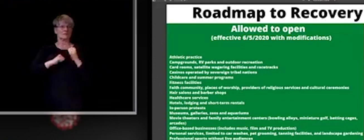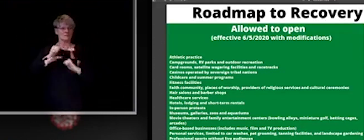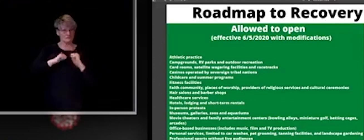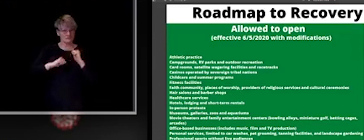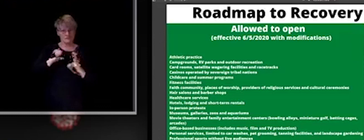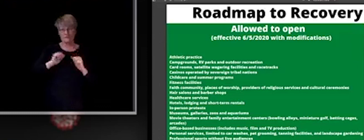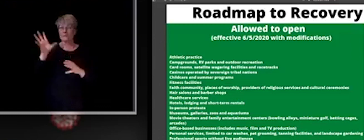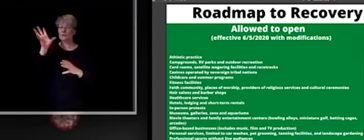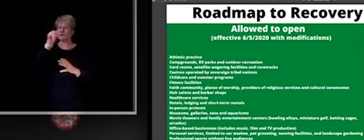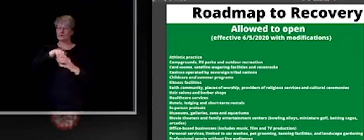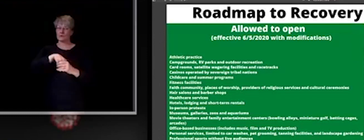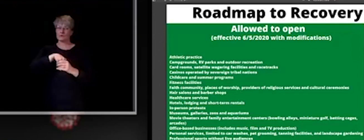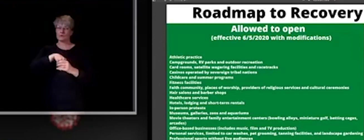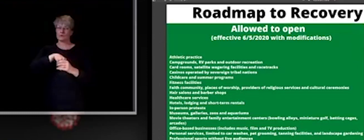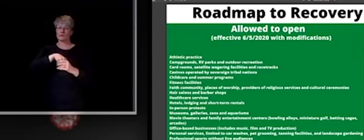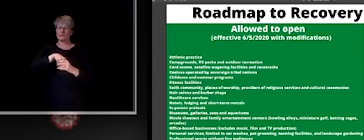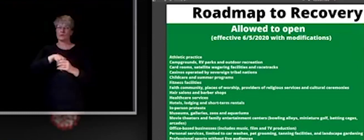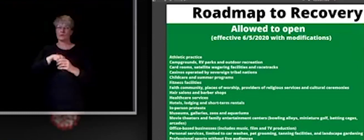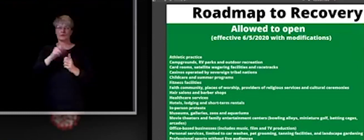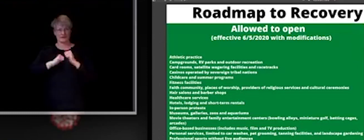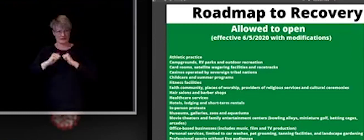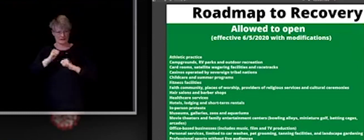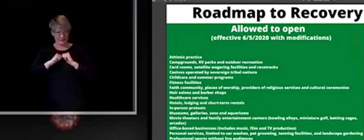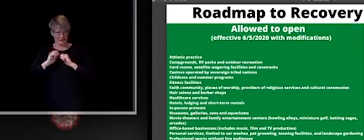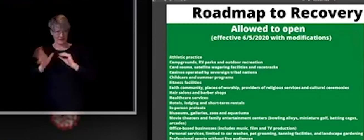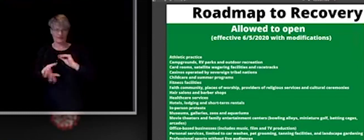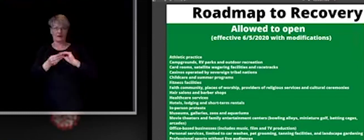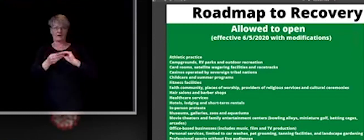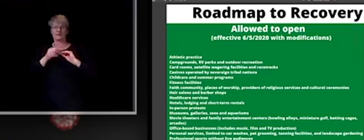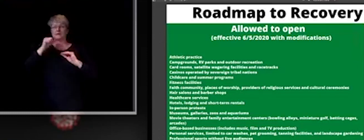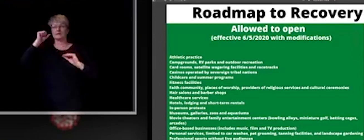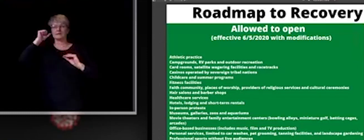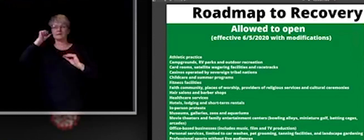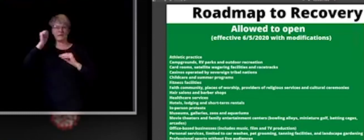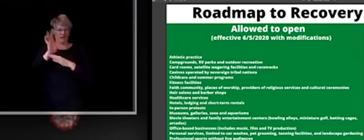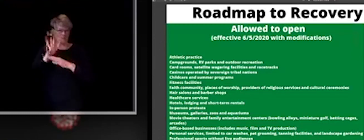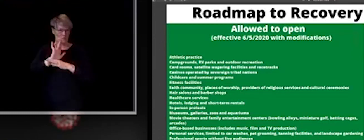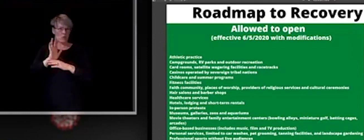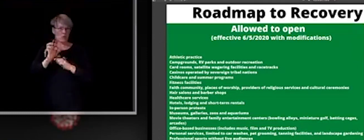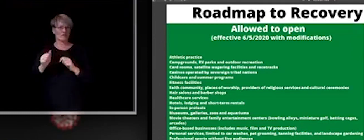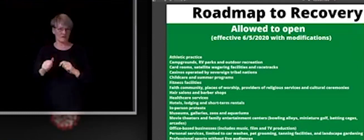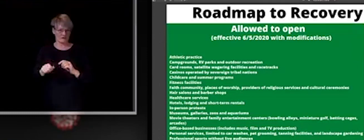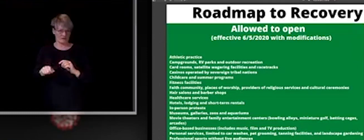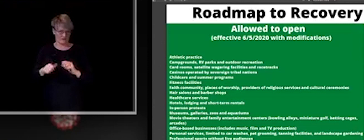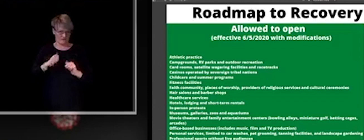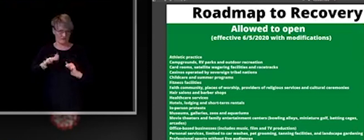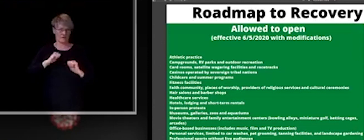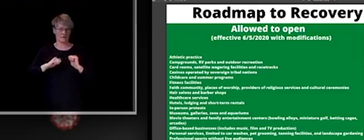the movie theaters. That was actually added yesterday. Zoos and museums. And then there